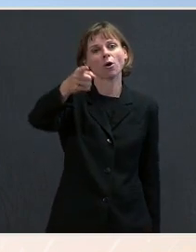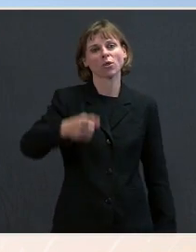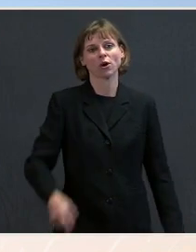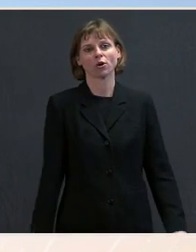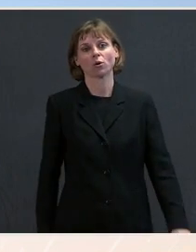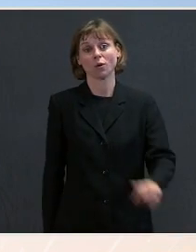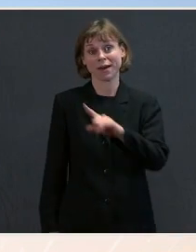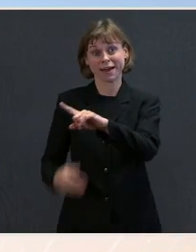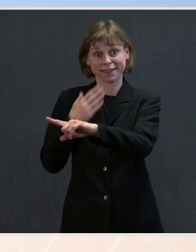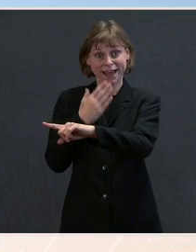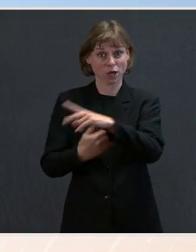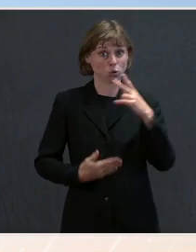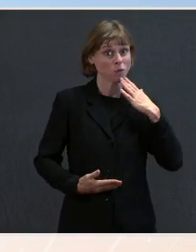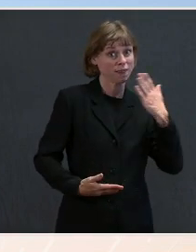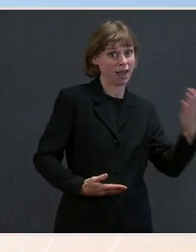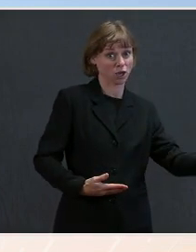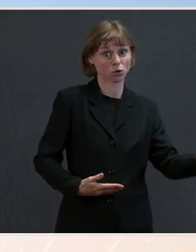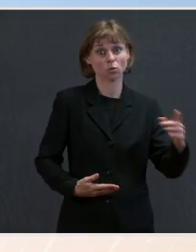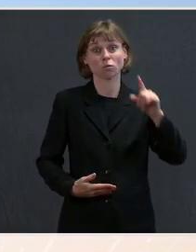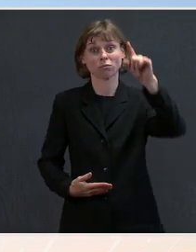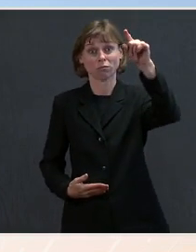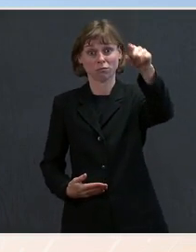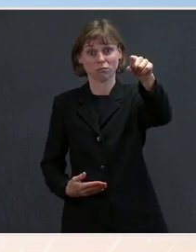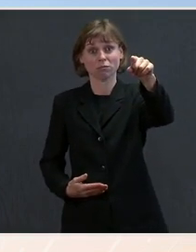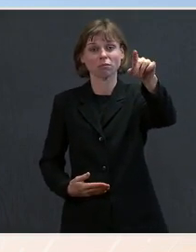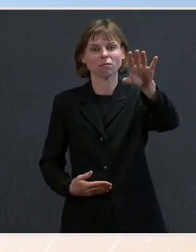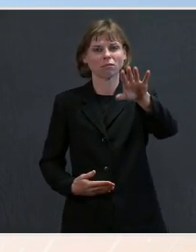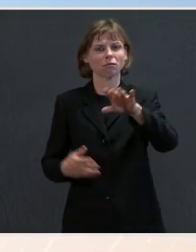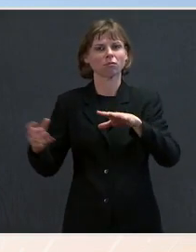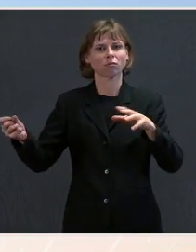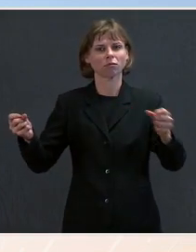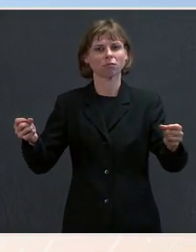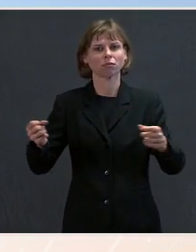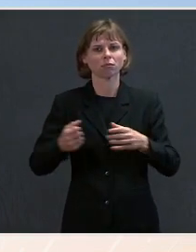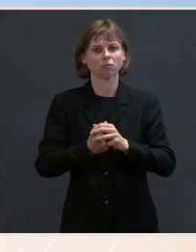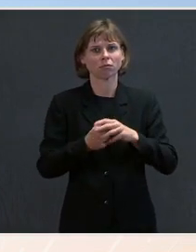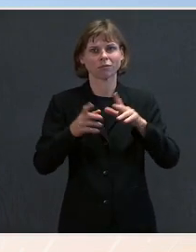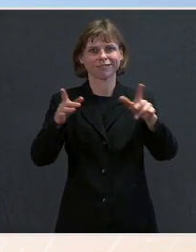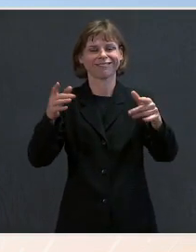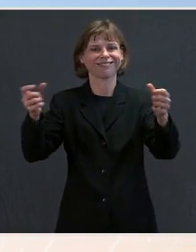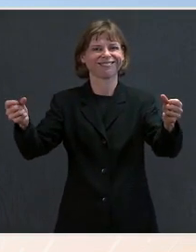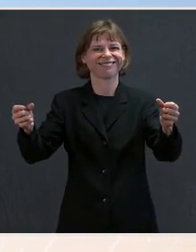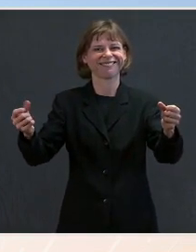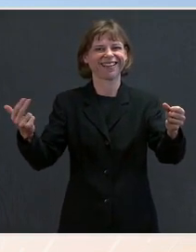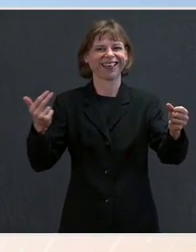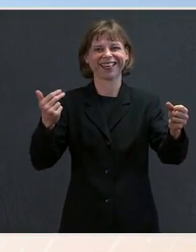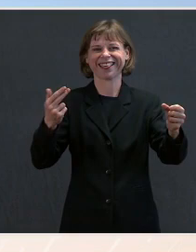Ms. Psaki: No, thank you. Thank you. We wanted to -- we'll blame Doug Mills. Go ahead. Just kidding. Go ahead. We can't blame him for anything.